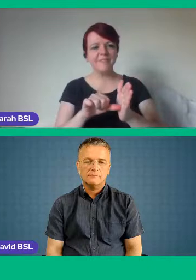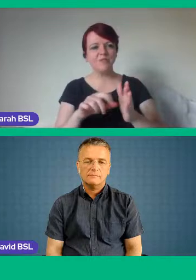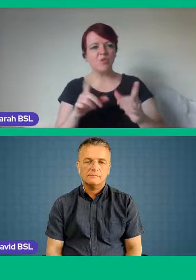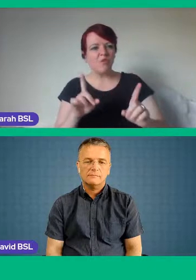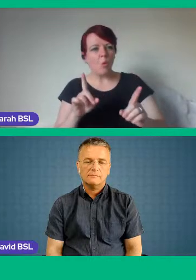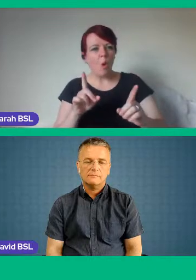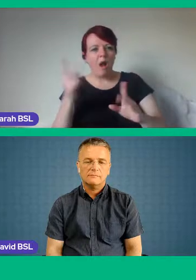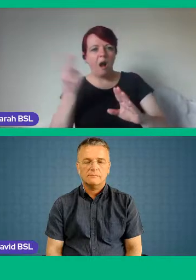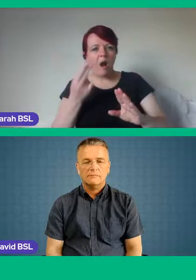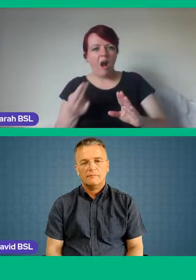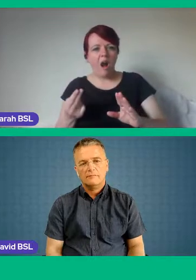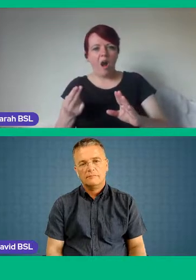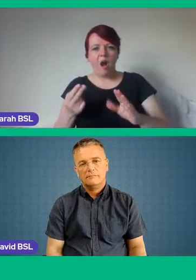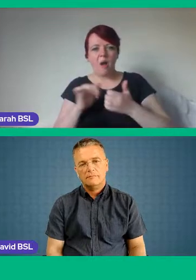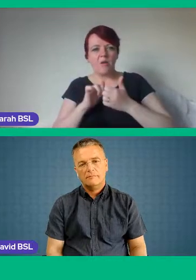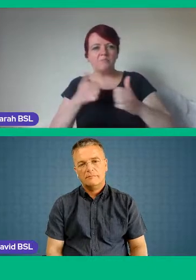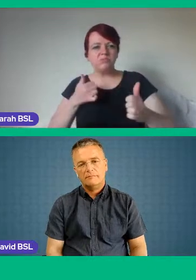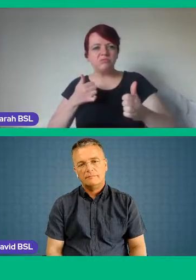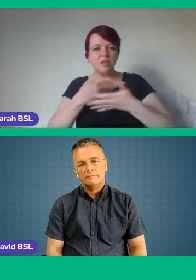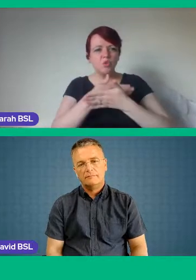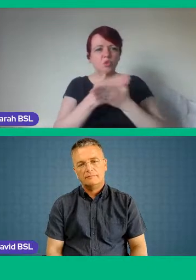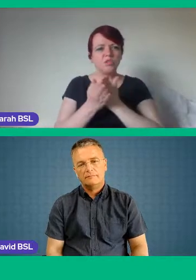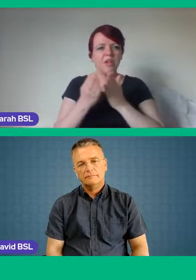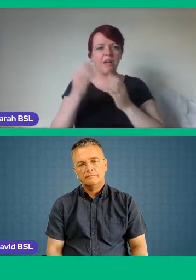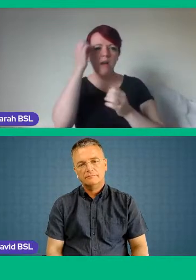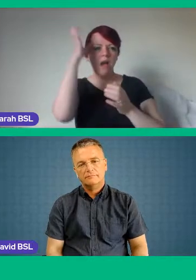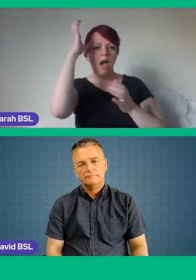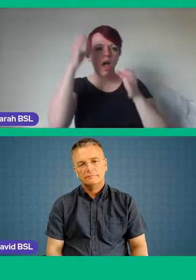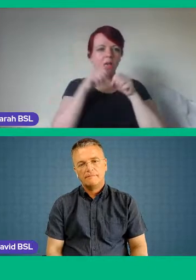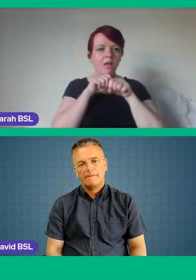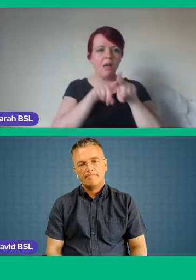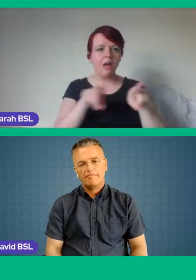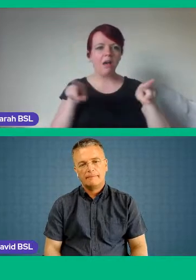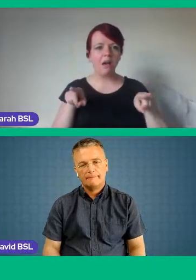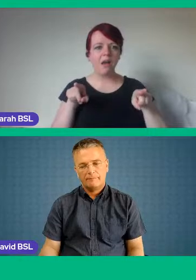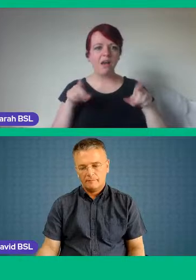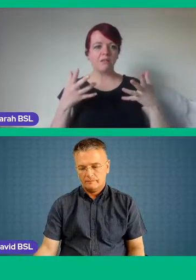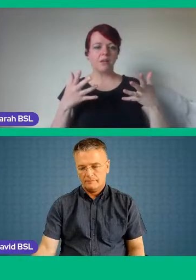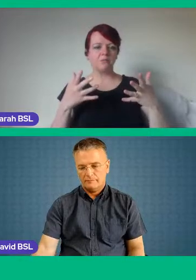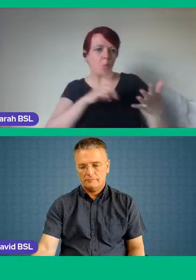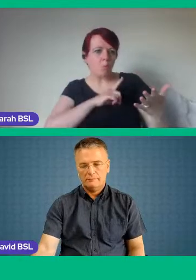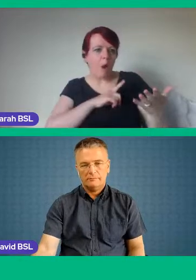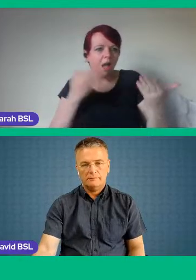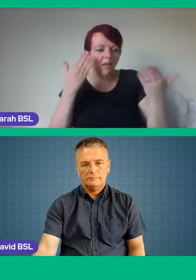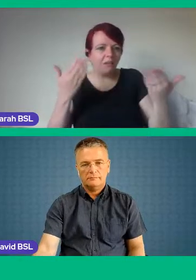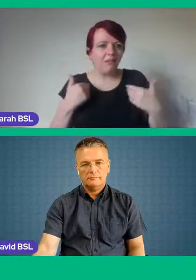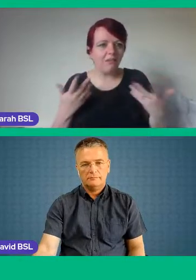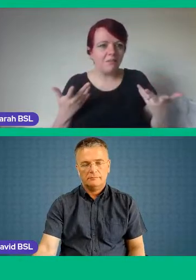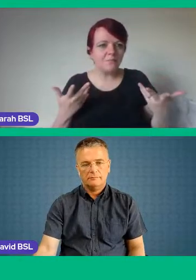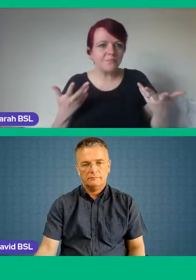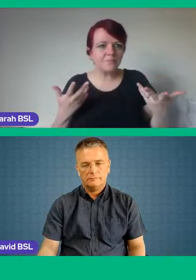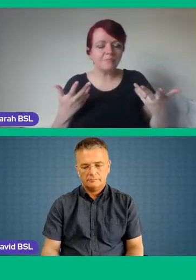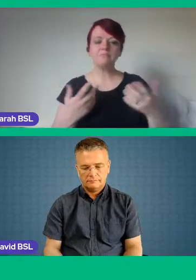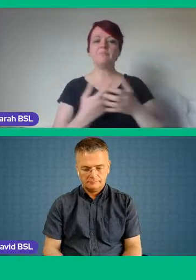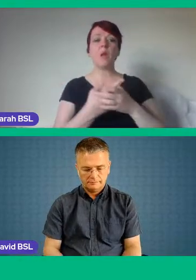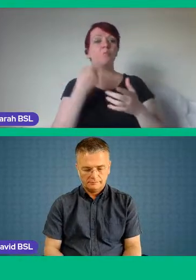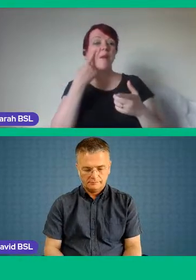sometimes, and why that might be, and we did find out some stuff about whether tech improves things for young people